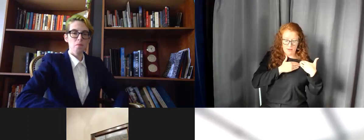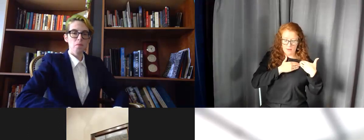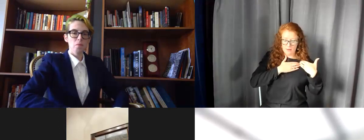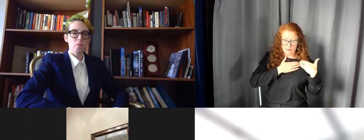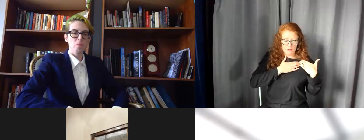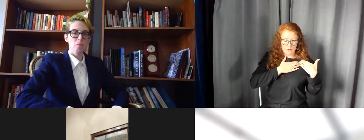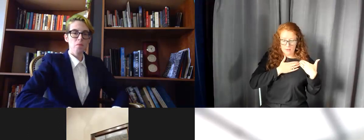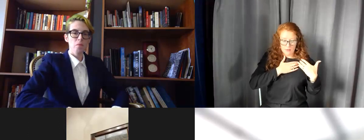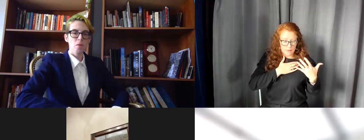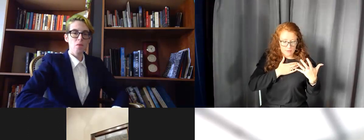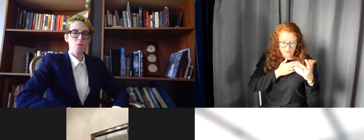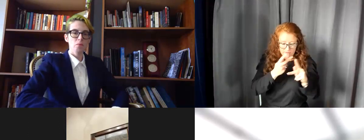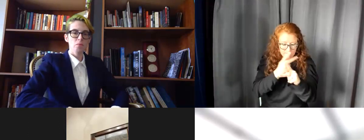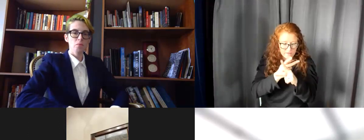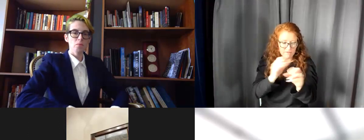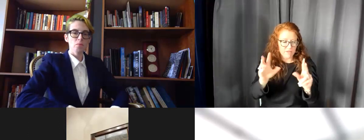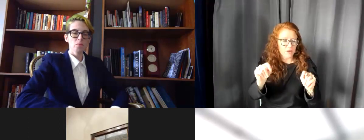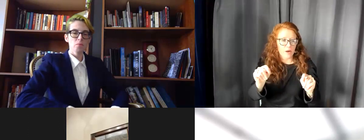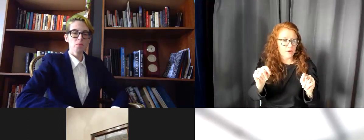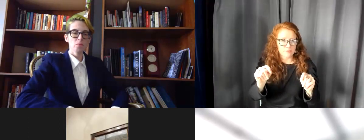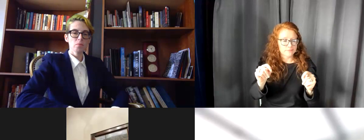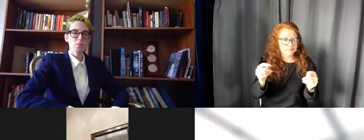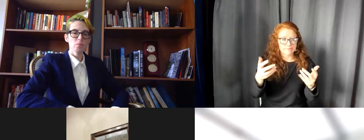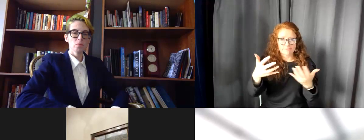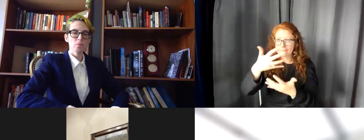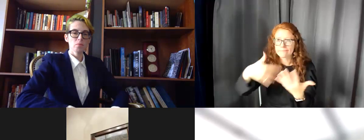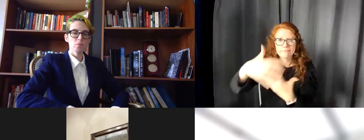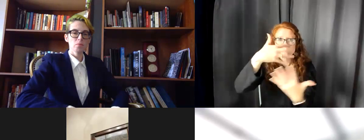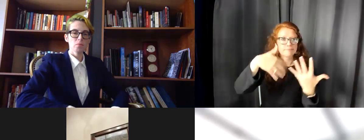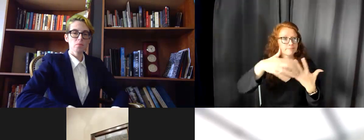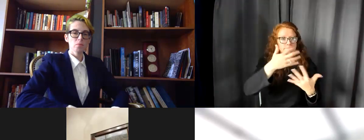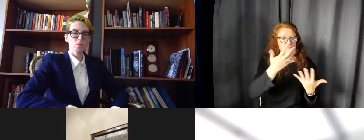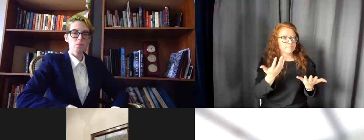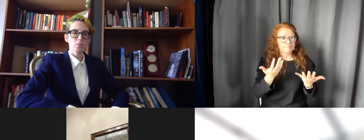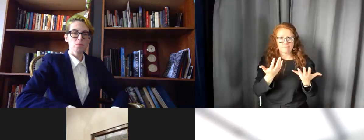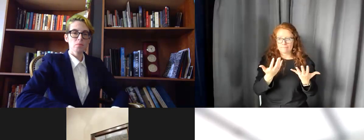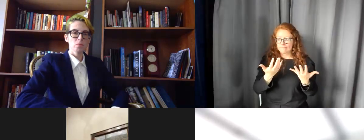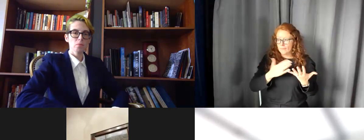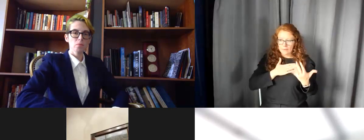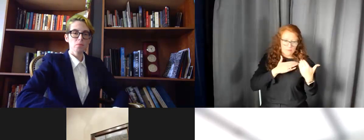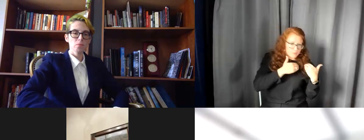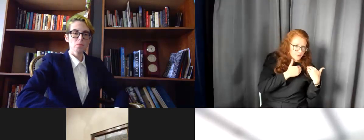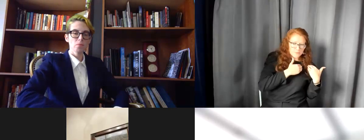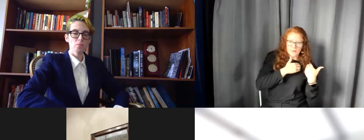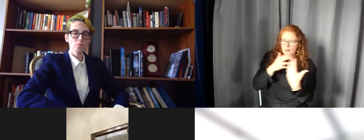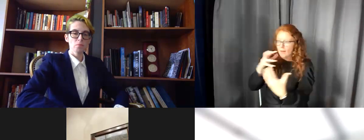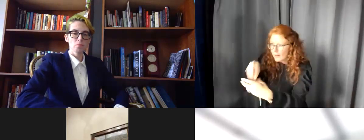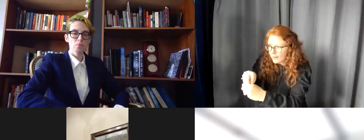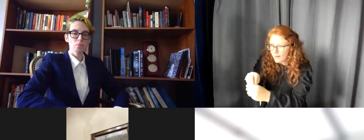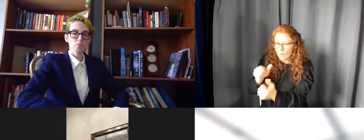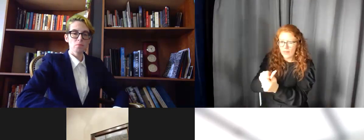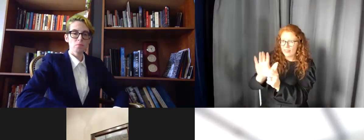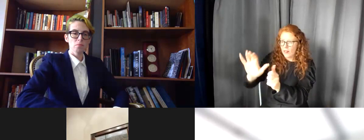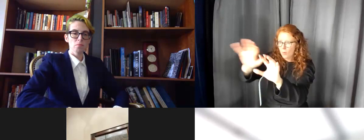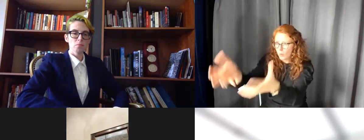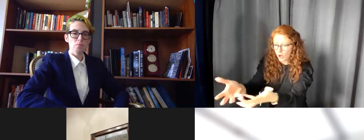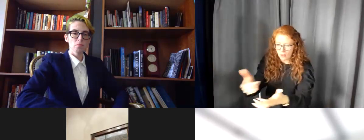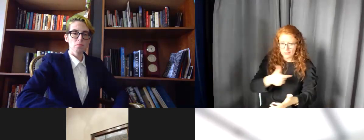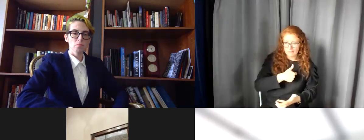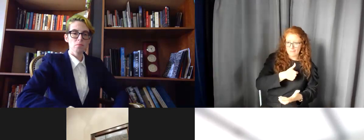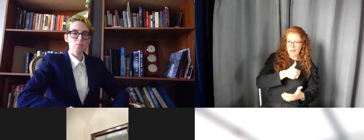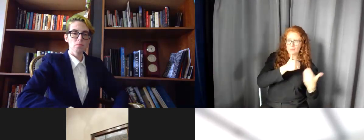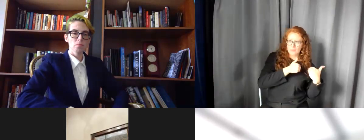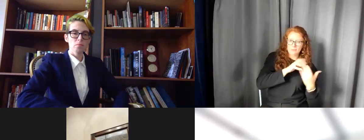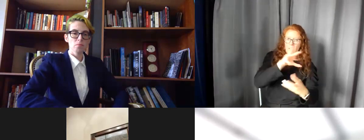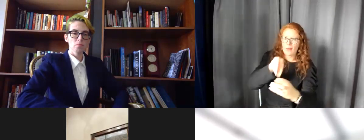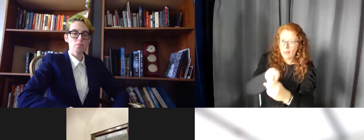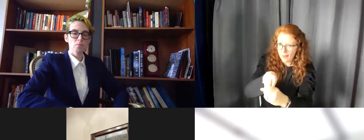Jordan Radford: find ways to engage in my environment, to engage in the community to engage in the world around me. I I have countless stories and memories of